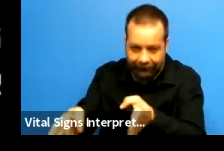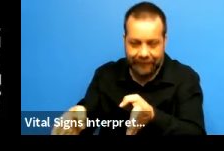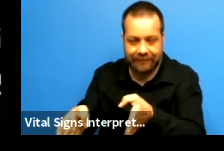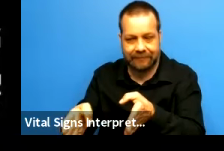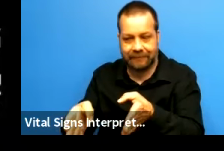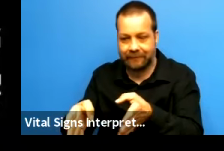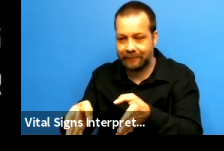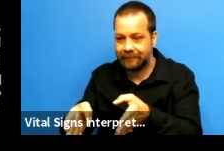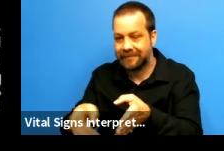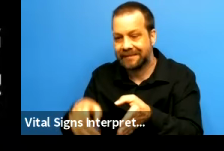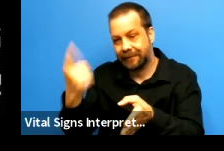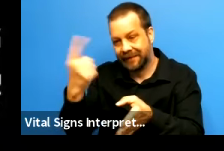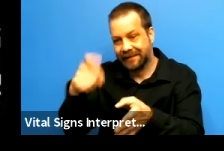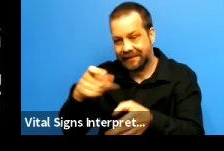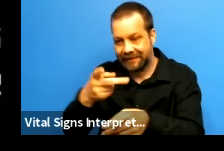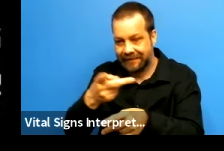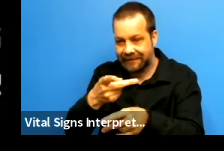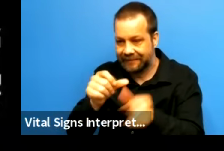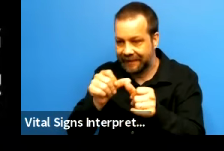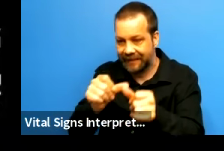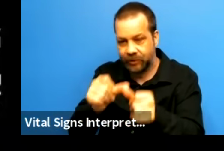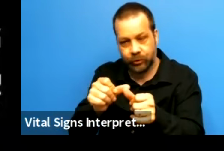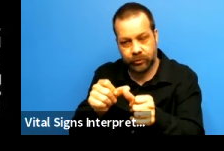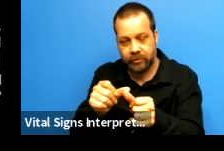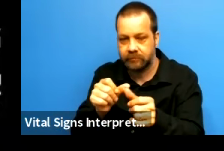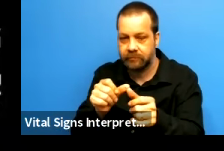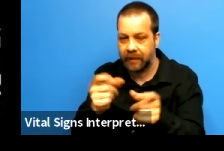when it comes to COVID-19 policies and procedures.